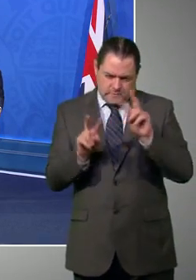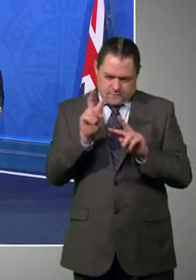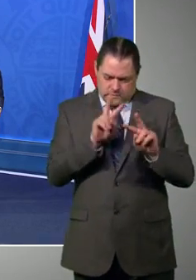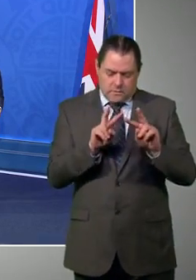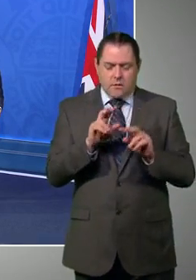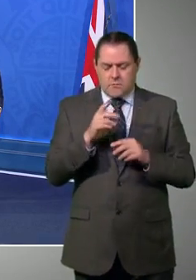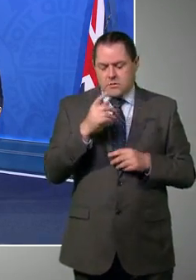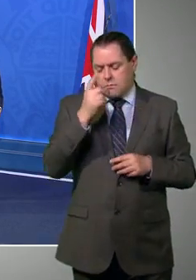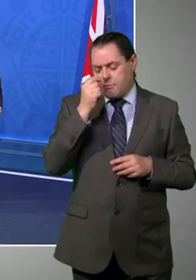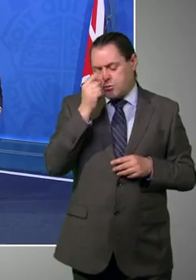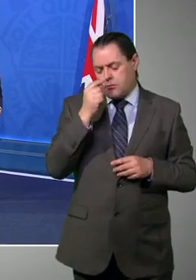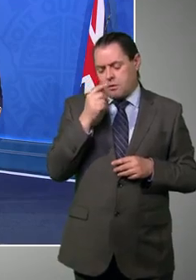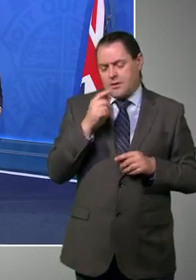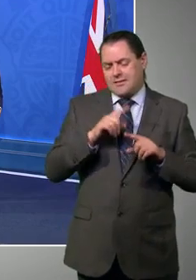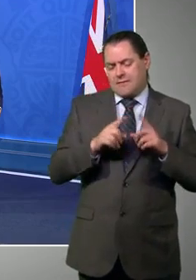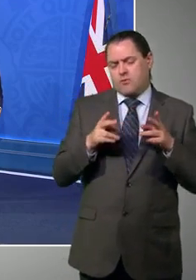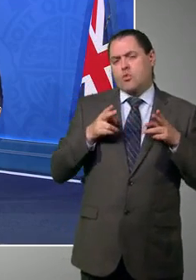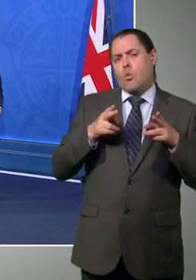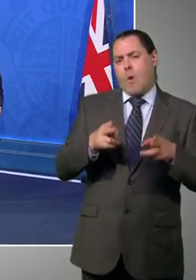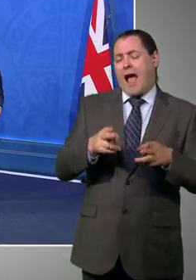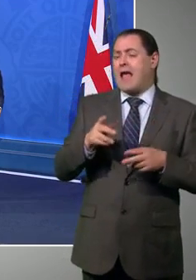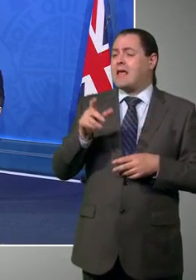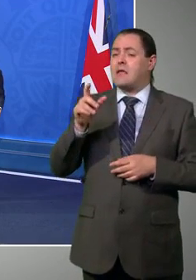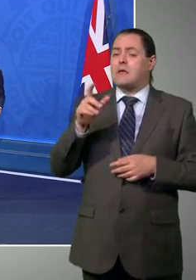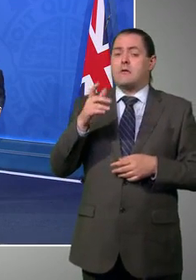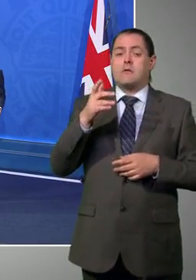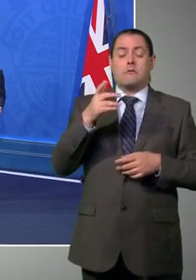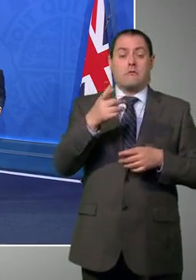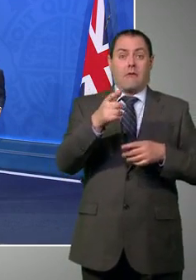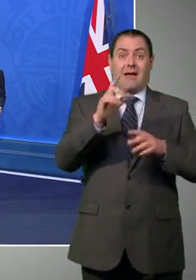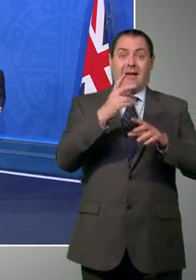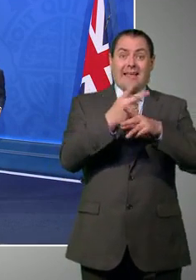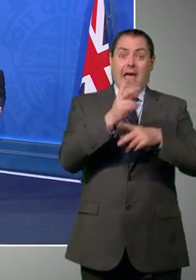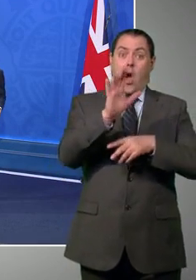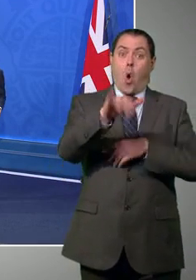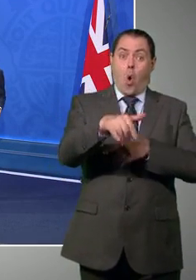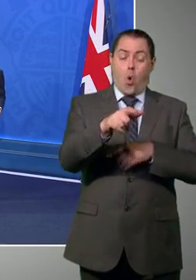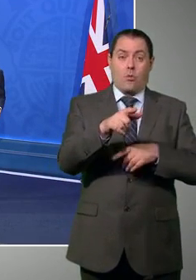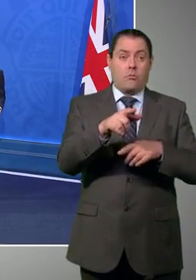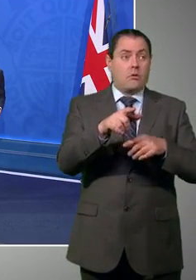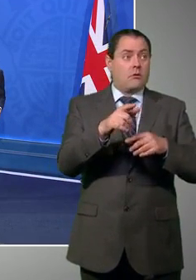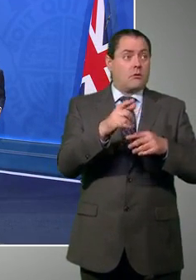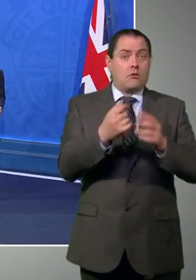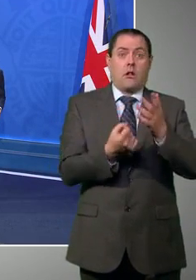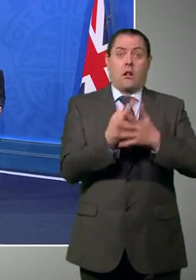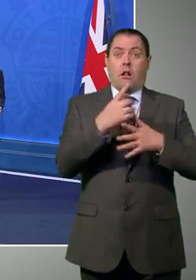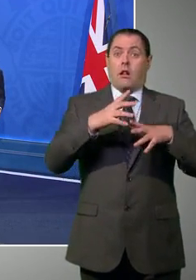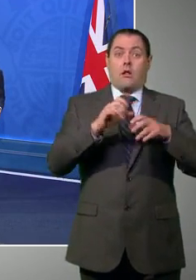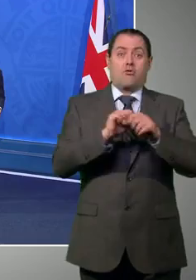the virus to come into care homes and it can come from a hospital discharge, but that is